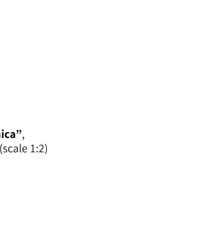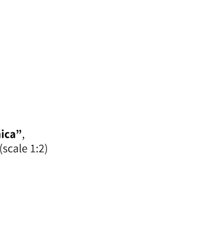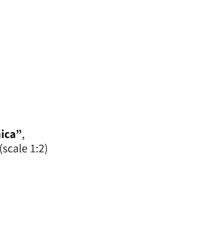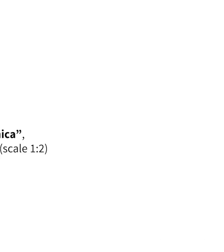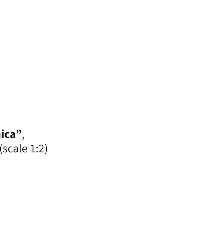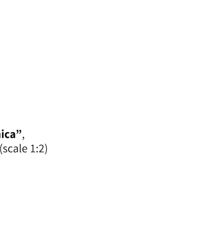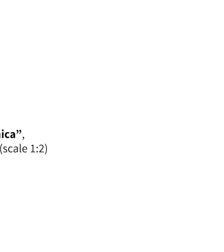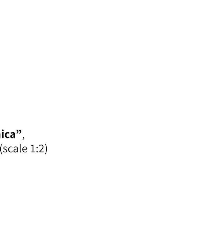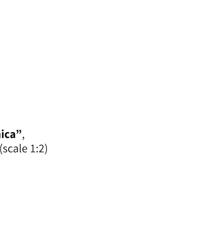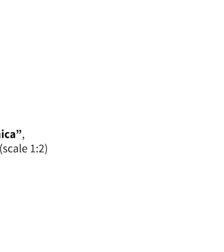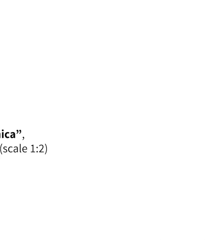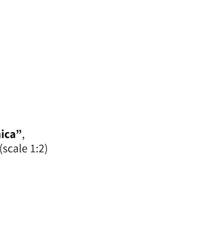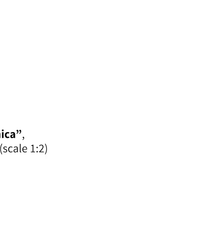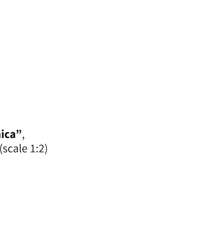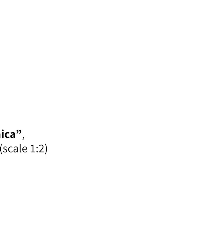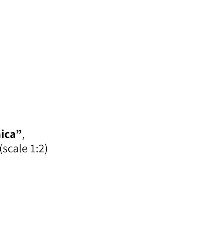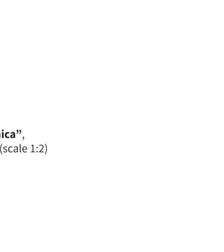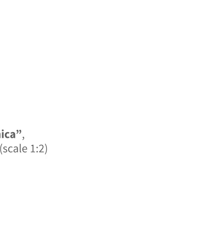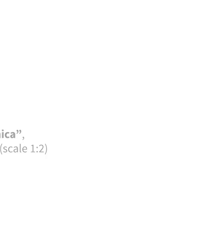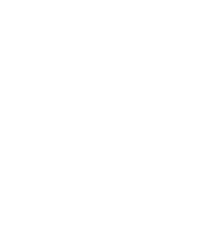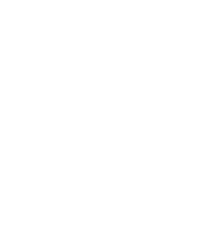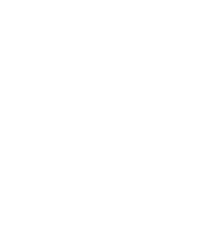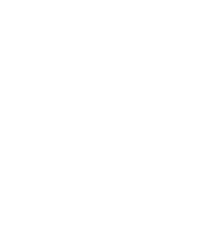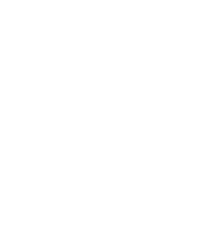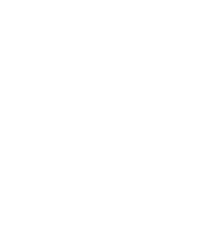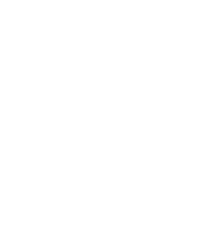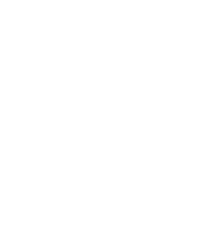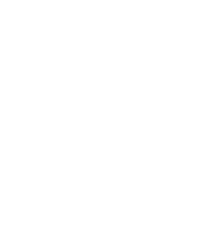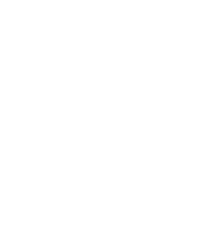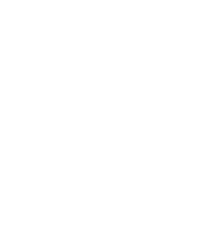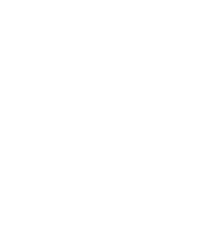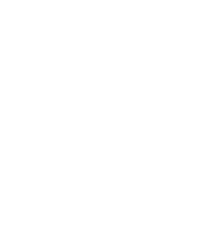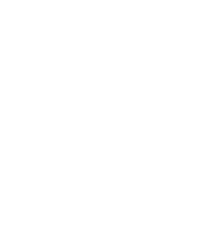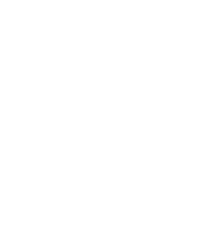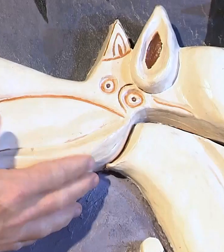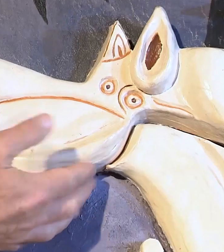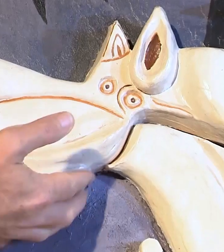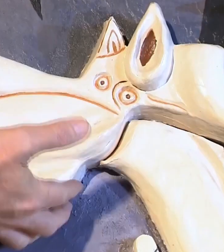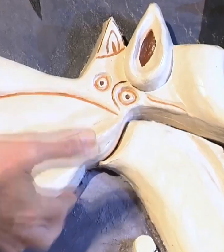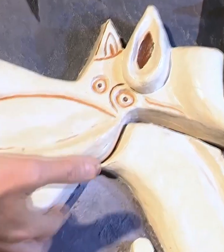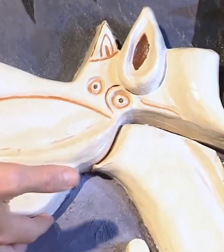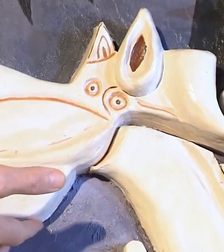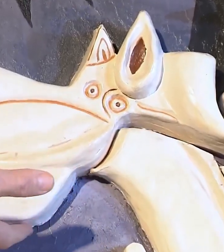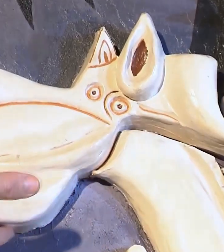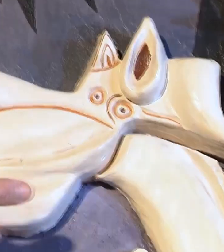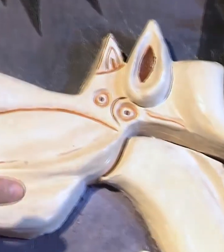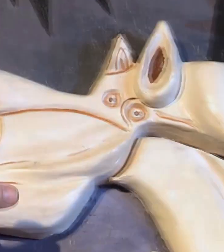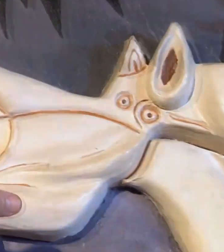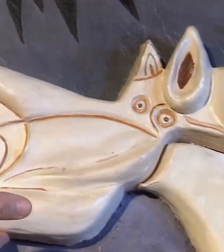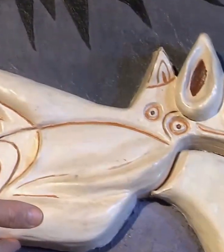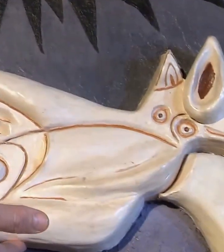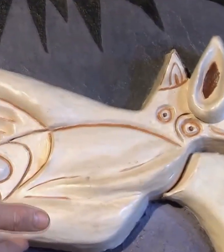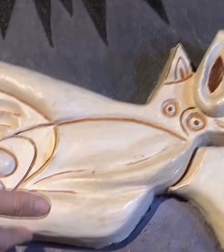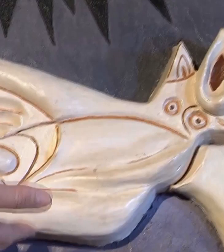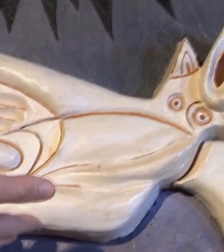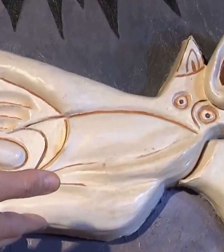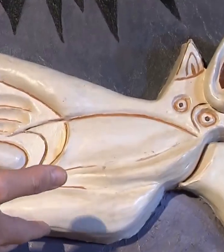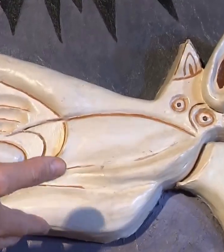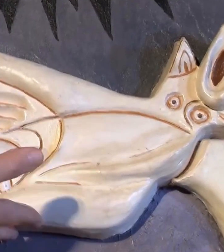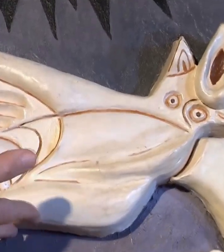This is because the shapes of a high or a low relief undergo some abstractions.